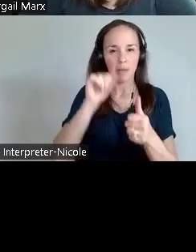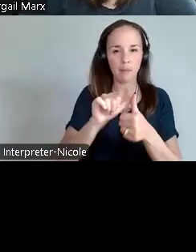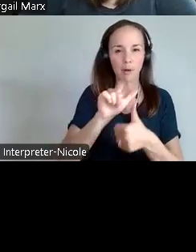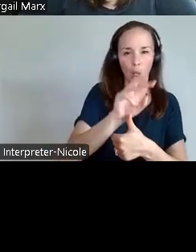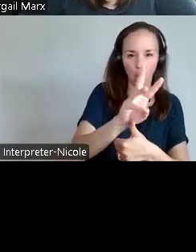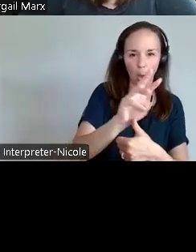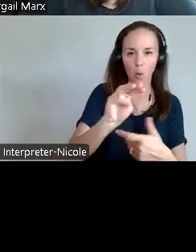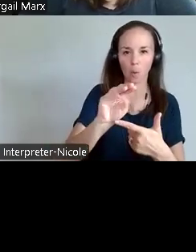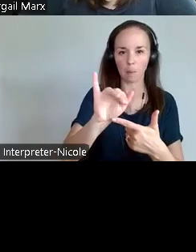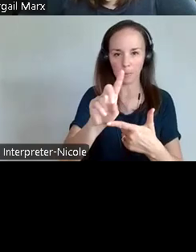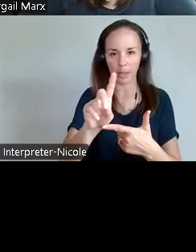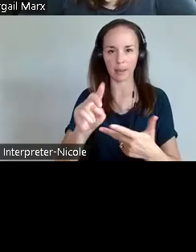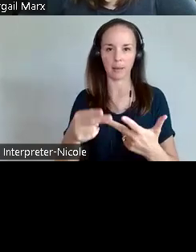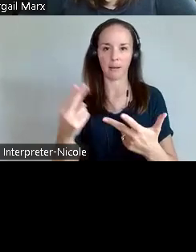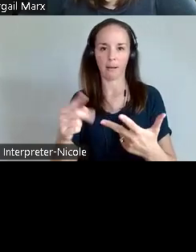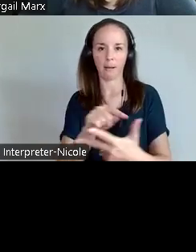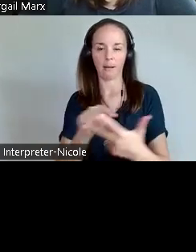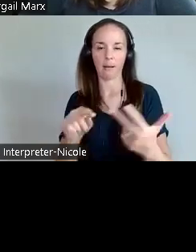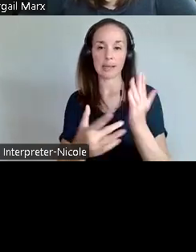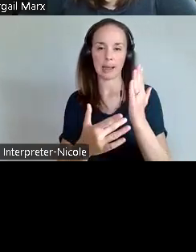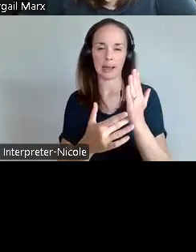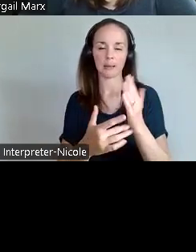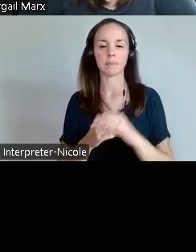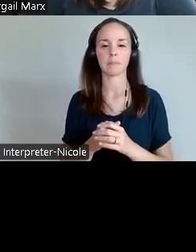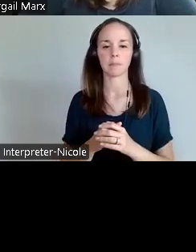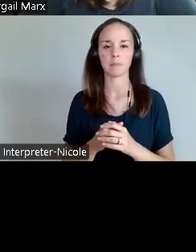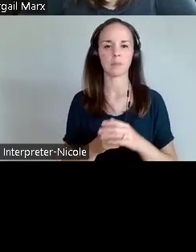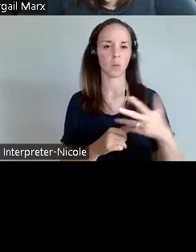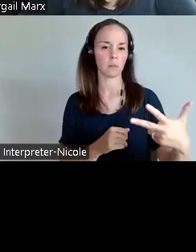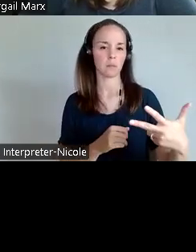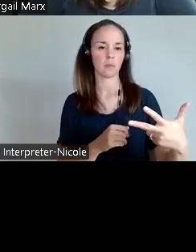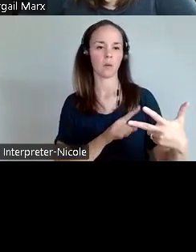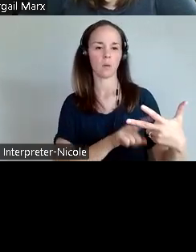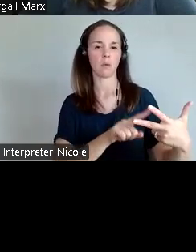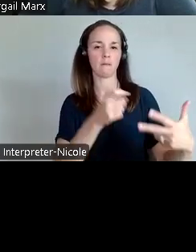But I first want to kind of talk to you a little bit about this AT continuum.